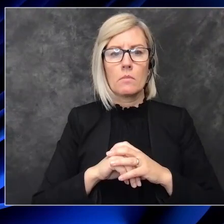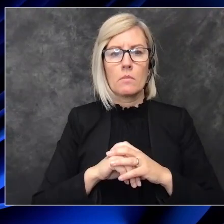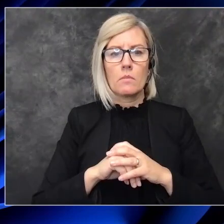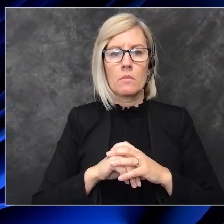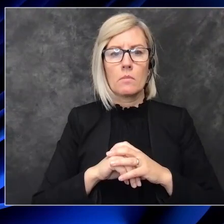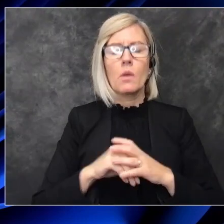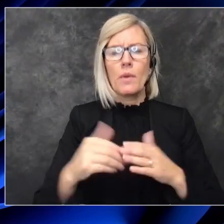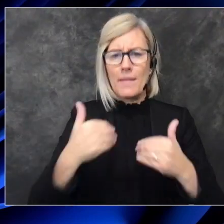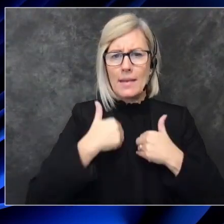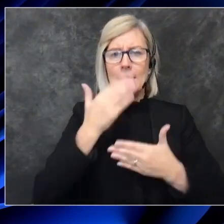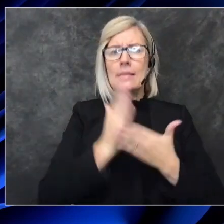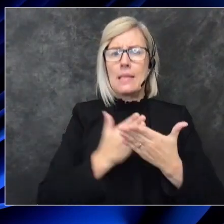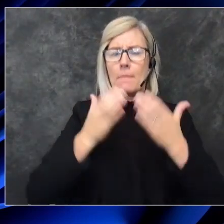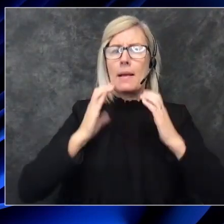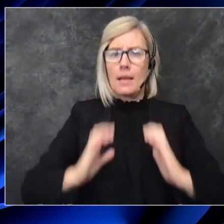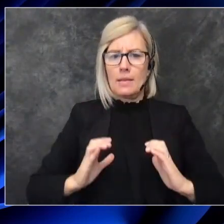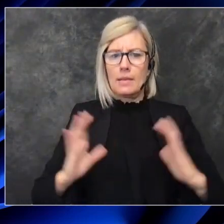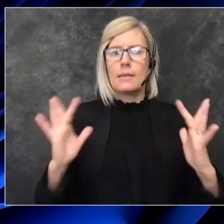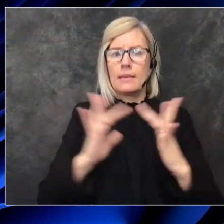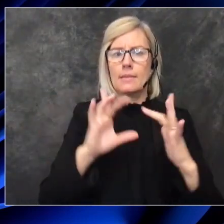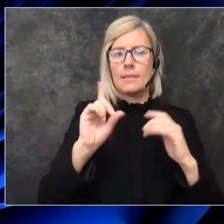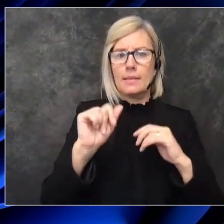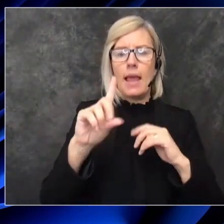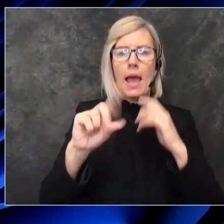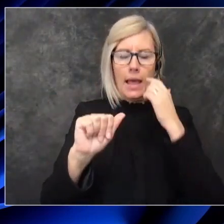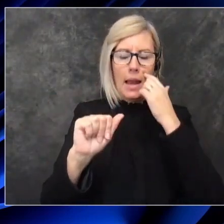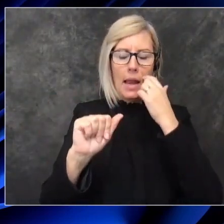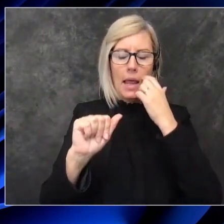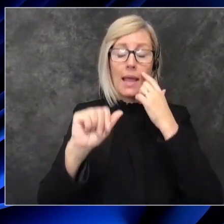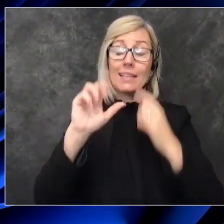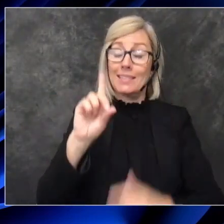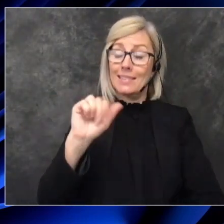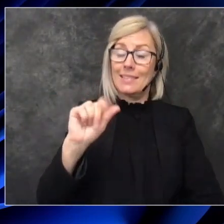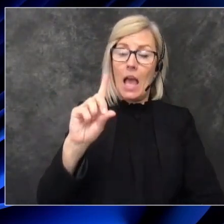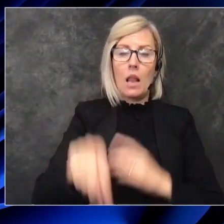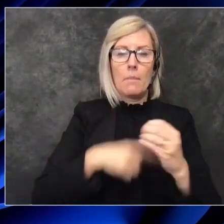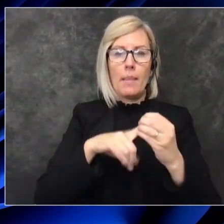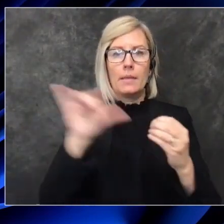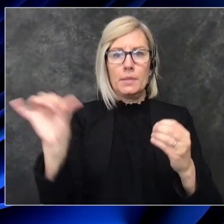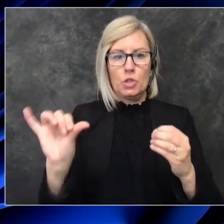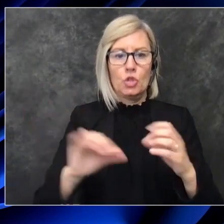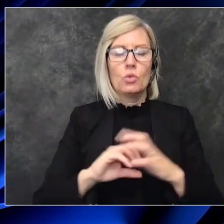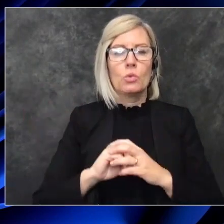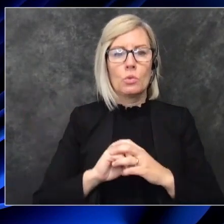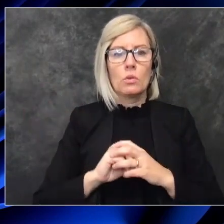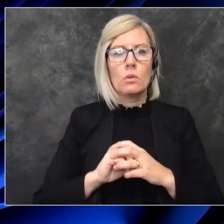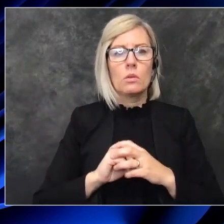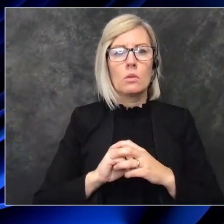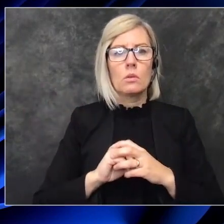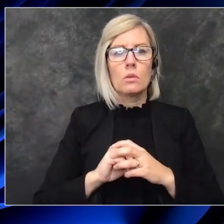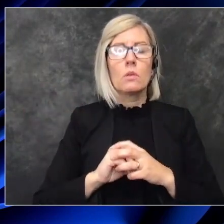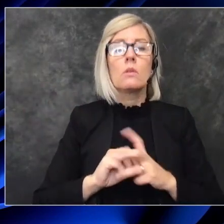reach out to DAD about this as well, so. folks are just wondering again,